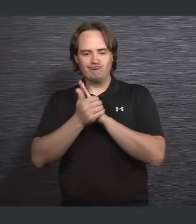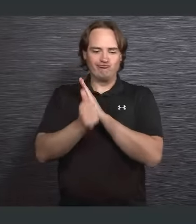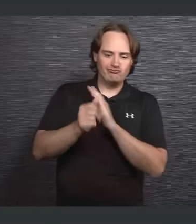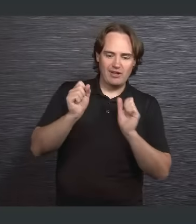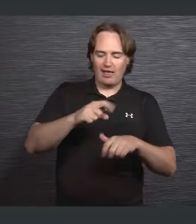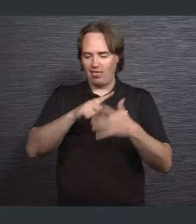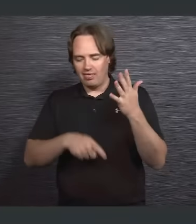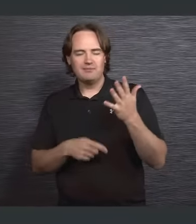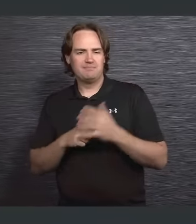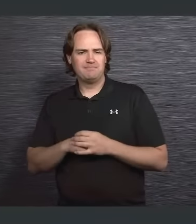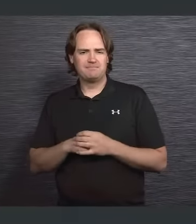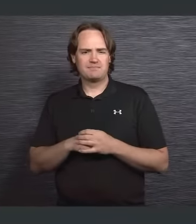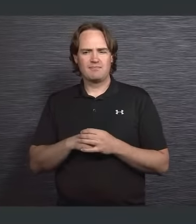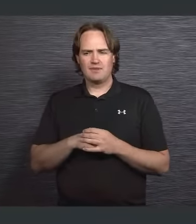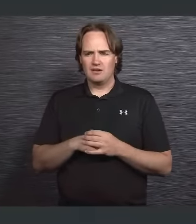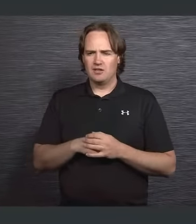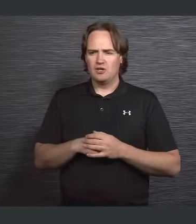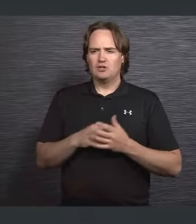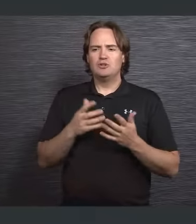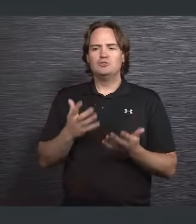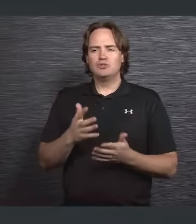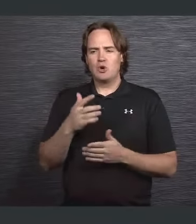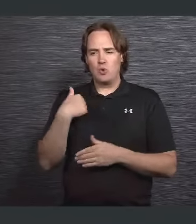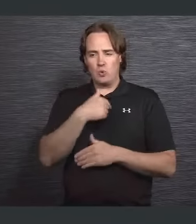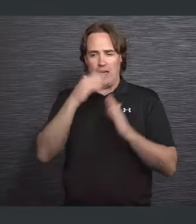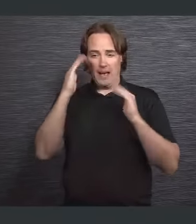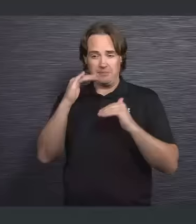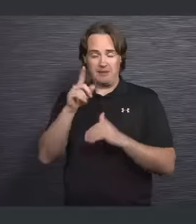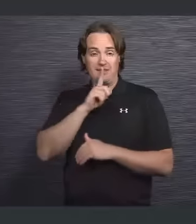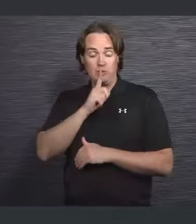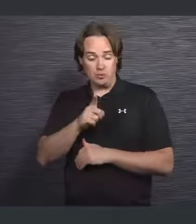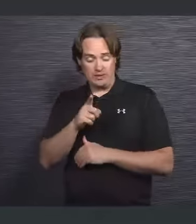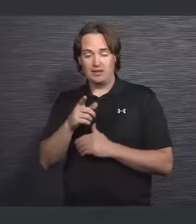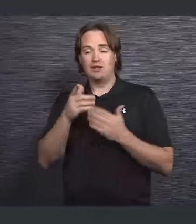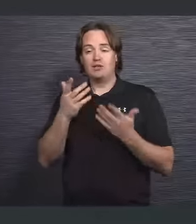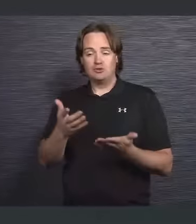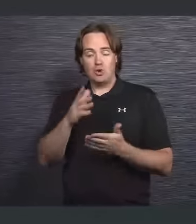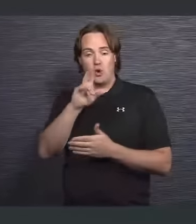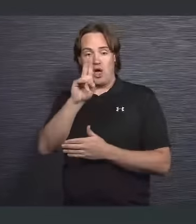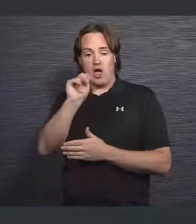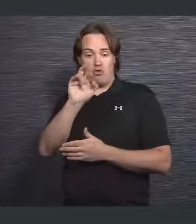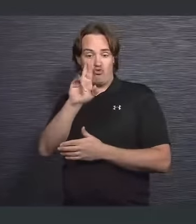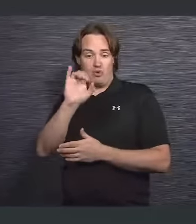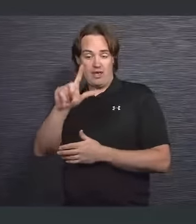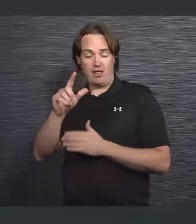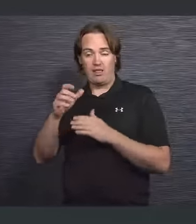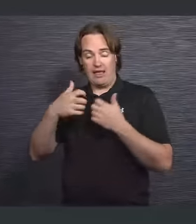A programmable, highly capable solution, like Unreal Engine, enables these experiences not only to be cutting-edge